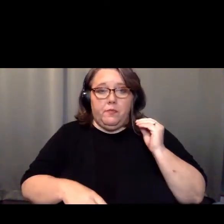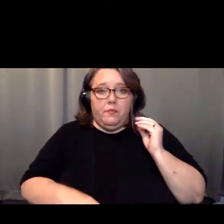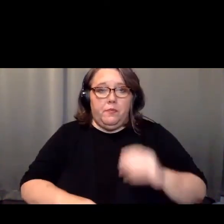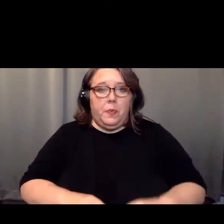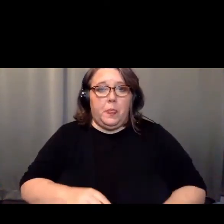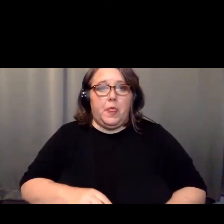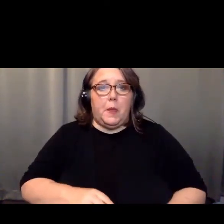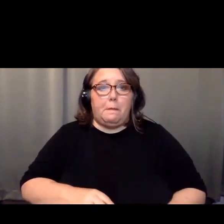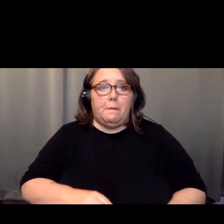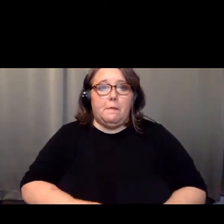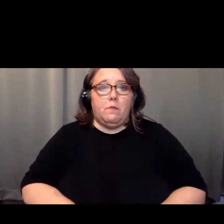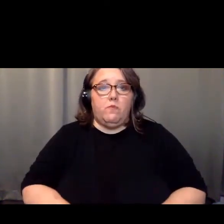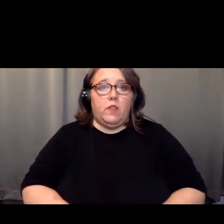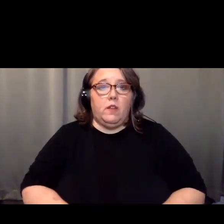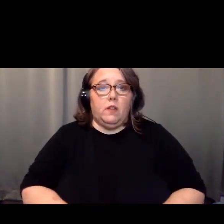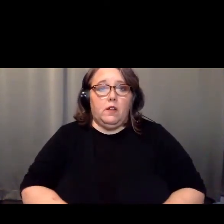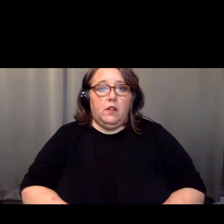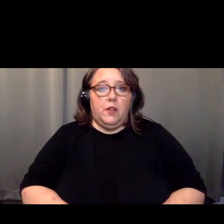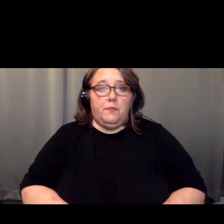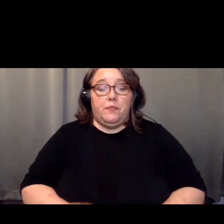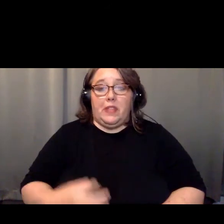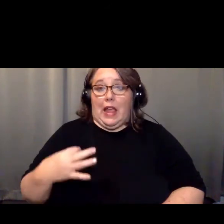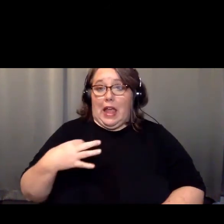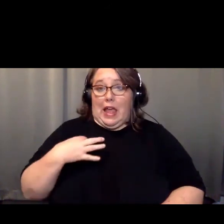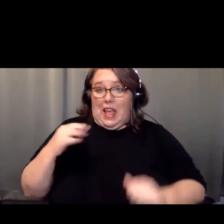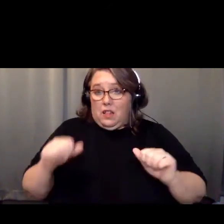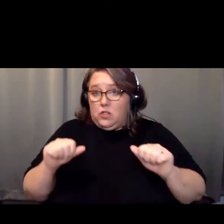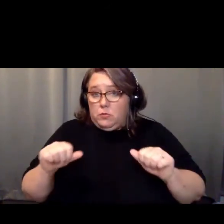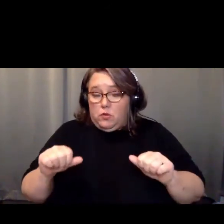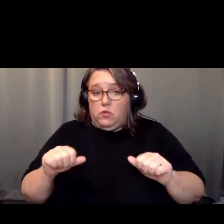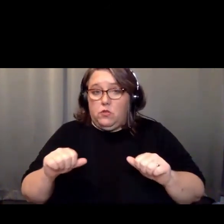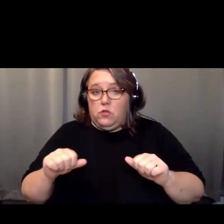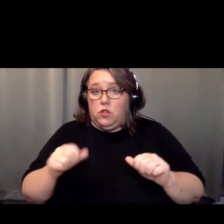These services are supposed to be provided for eligible transition students,